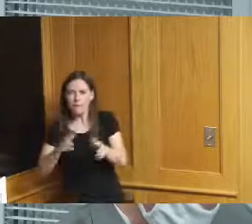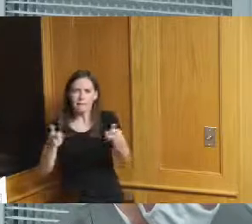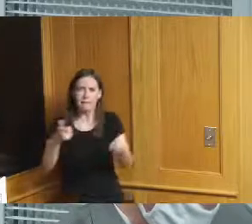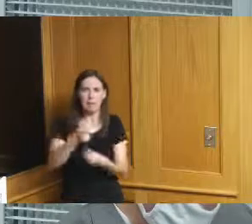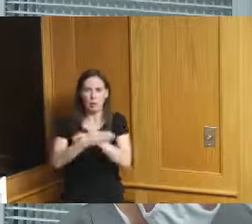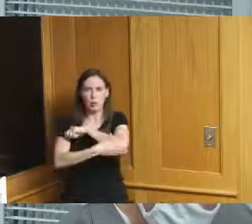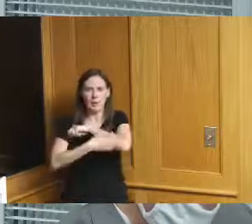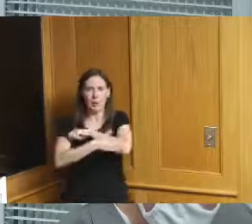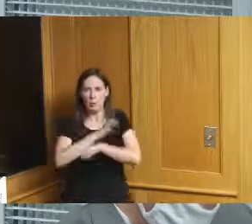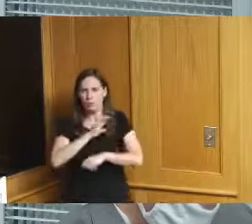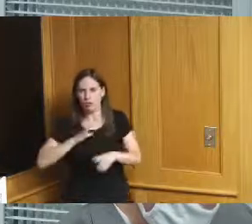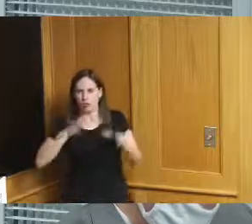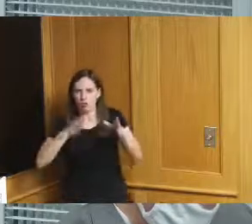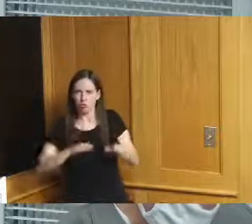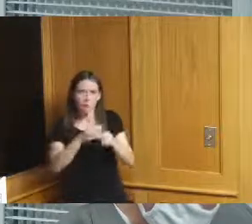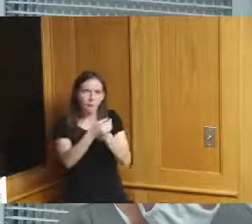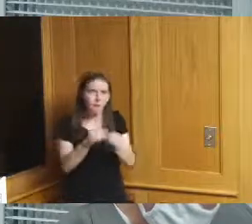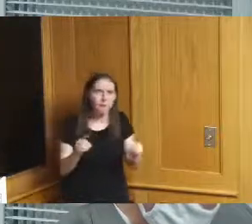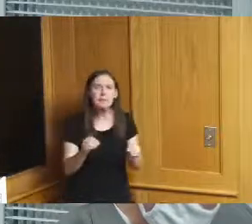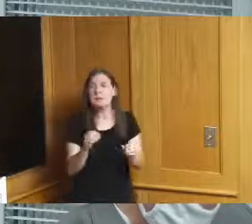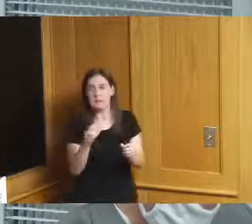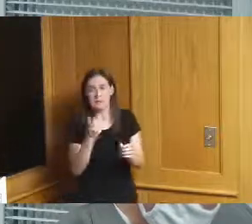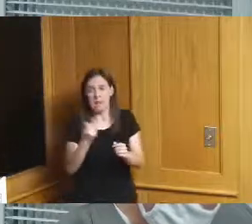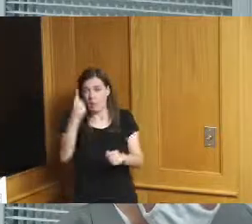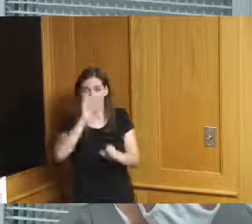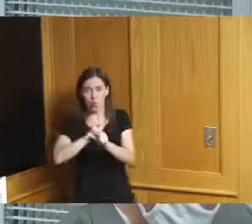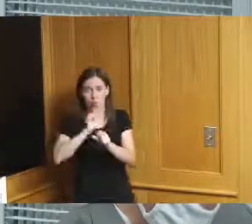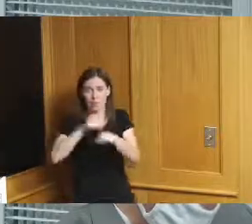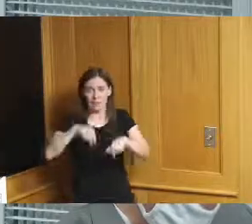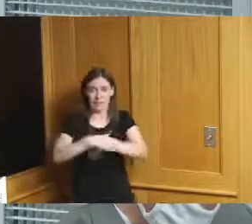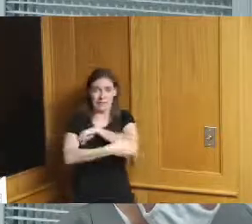who works especially anyone in the county but especially those who work for the Board